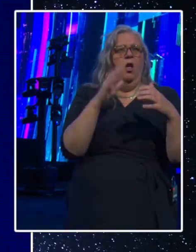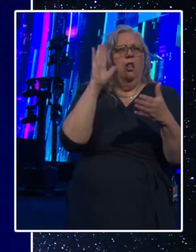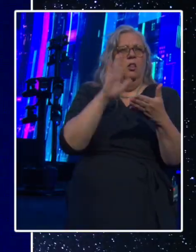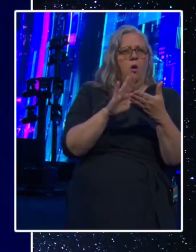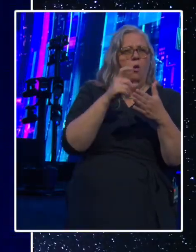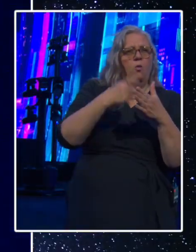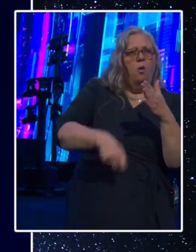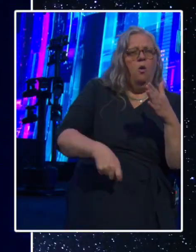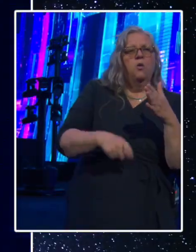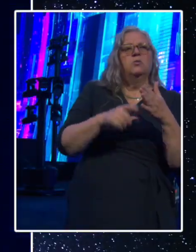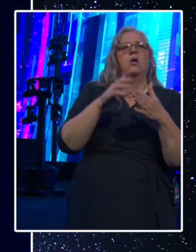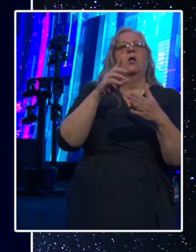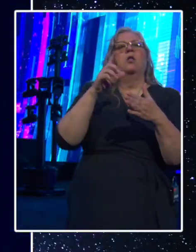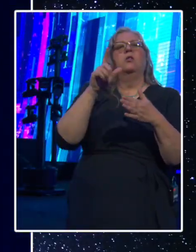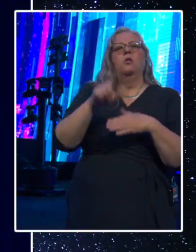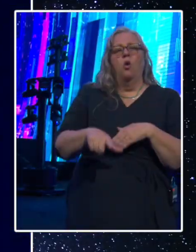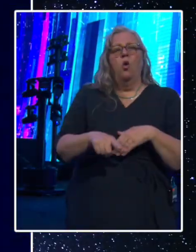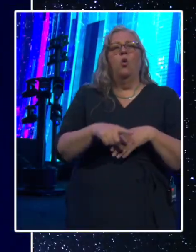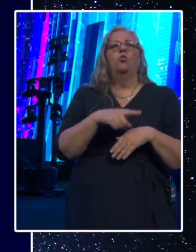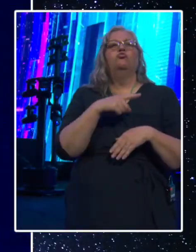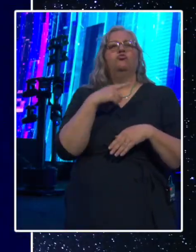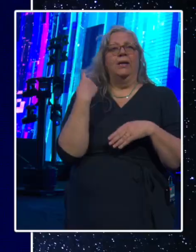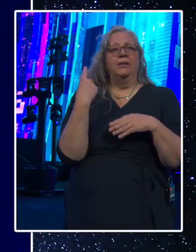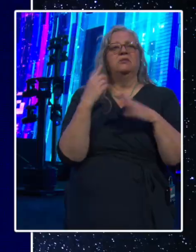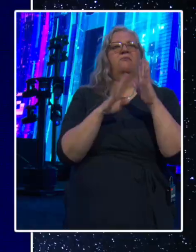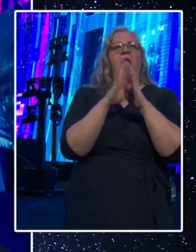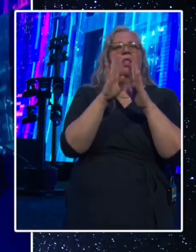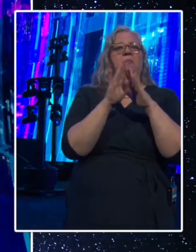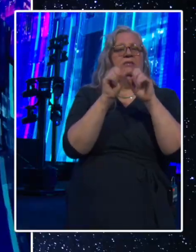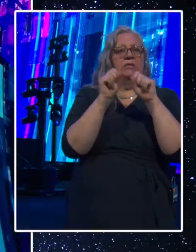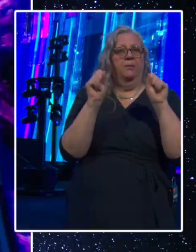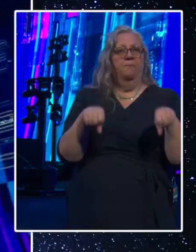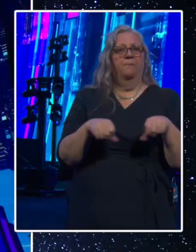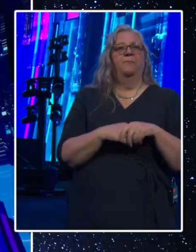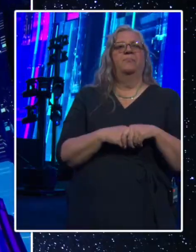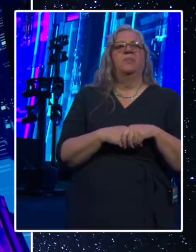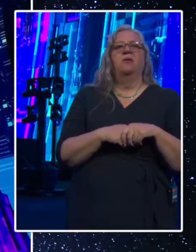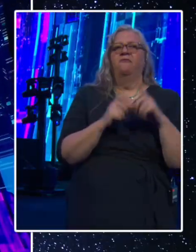we introduced a low-cost, low-risk developer system at NVIDIA GTC.